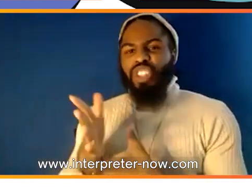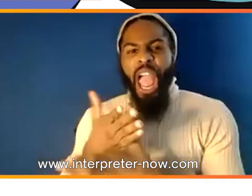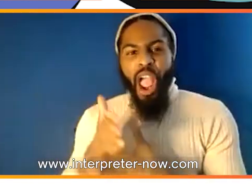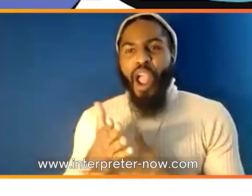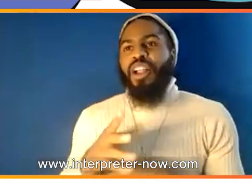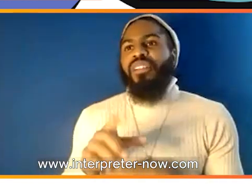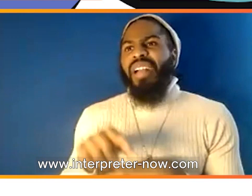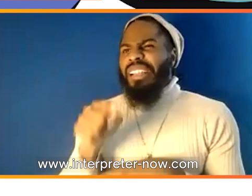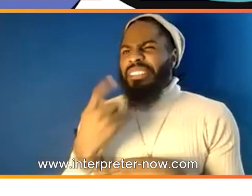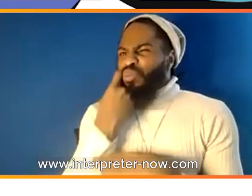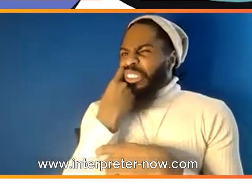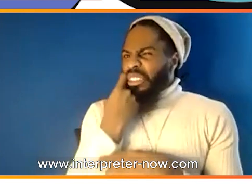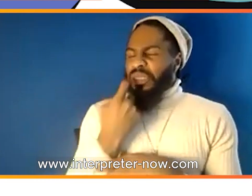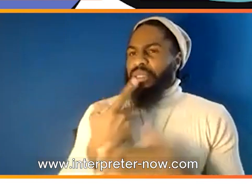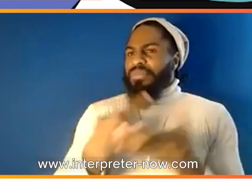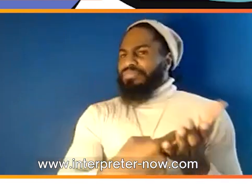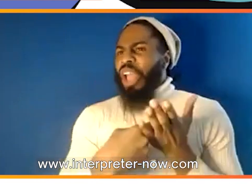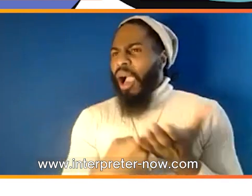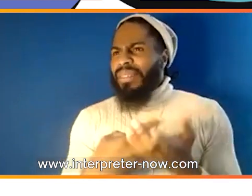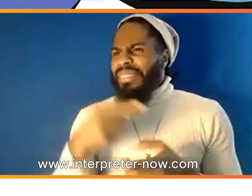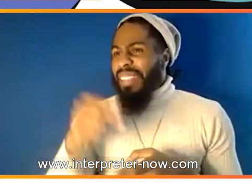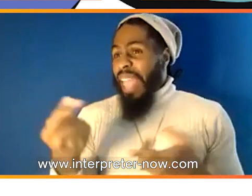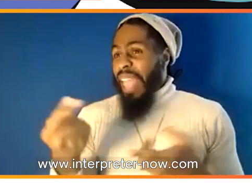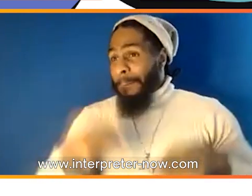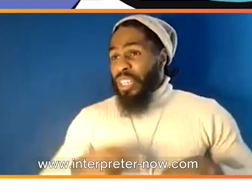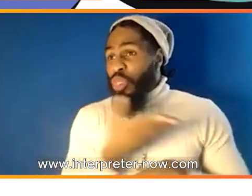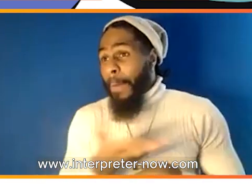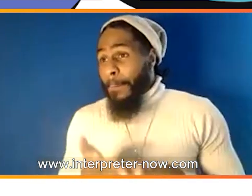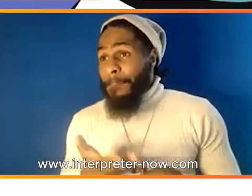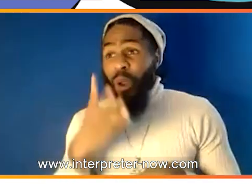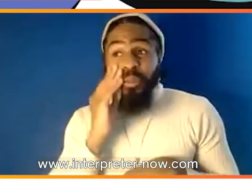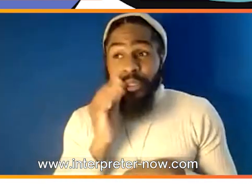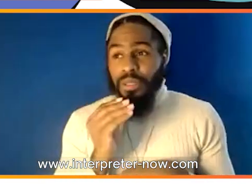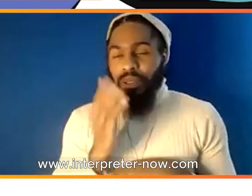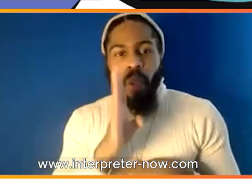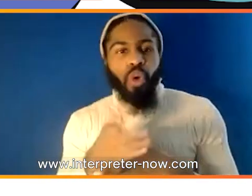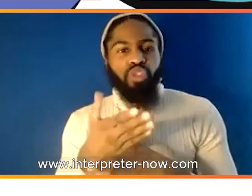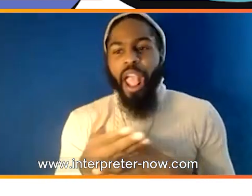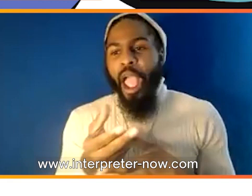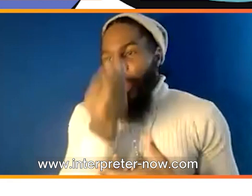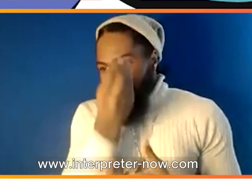and how they navigated that. They had an ally that spoke up, and I can use that example